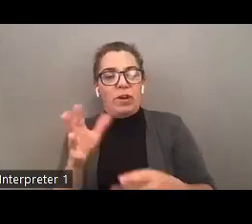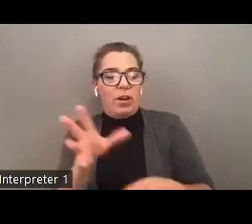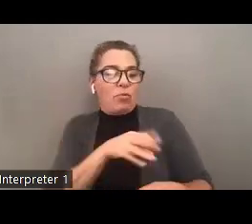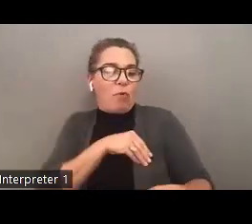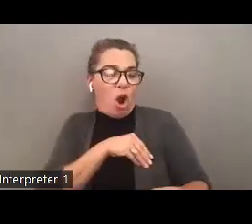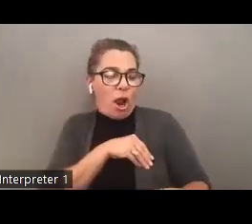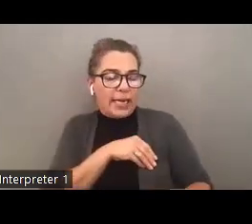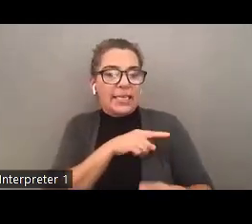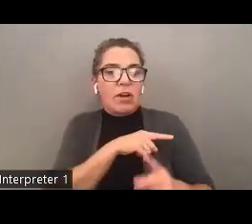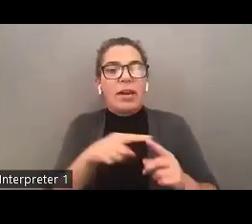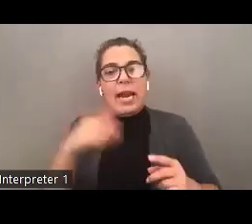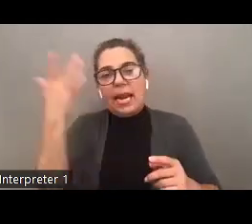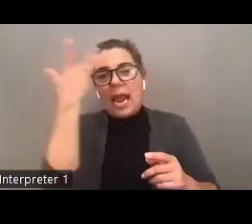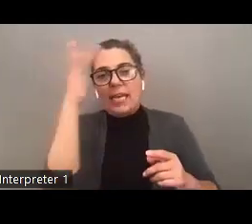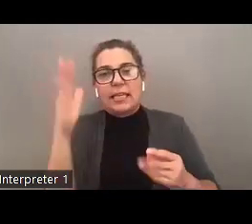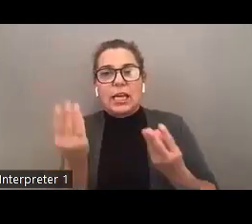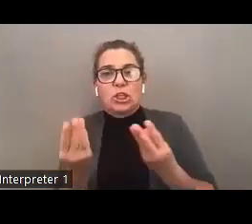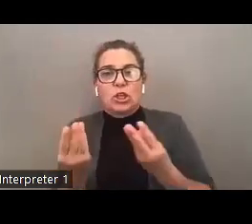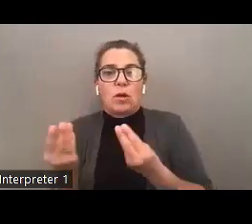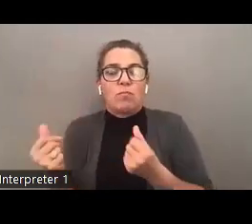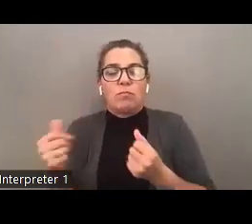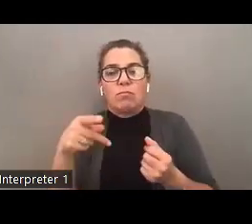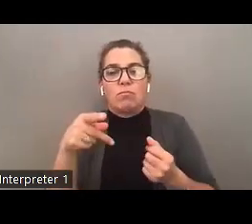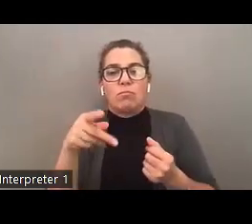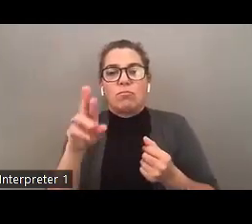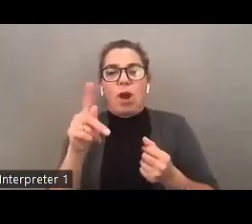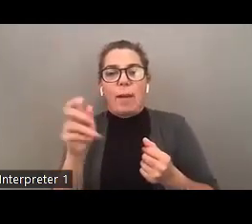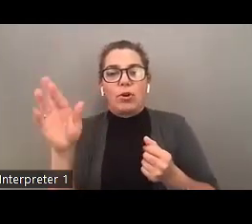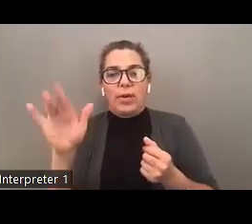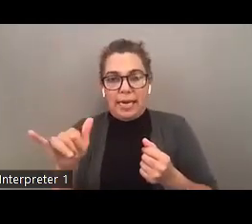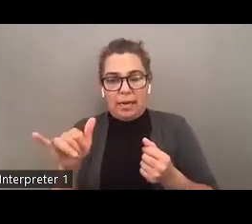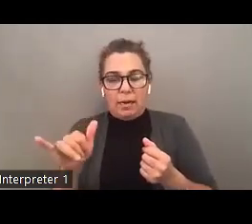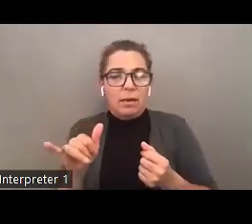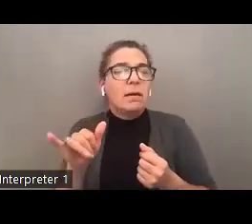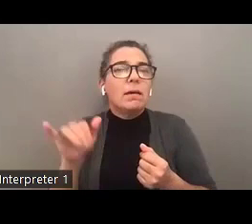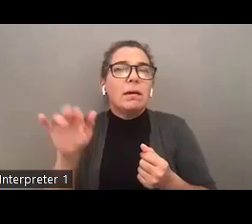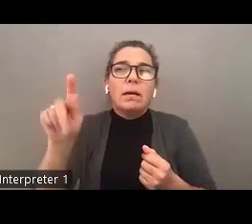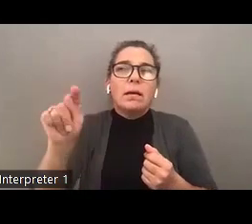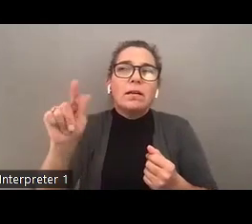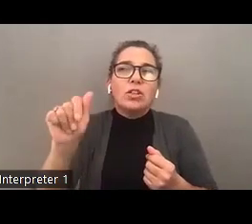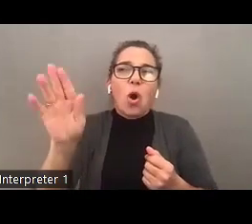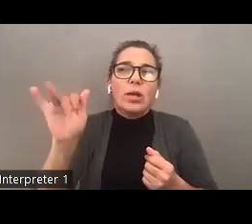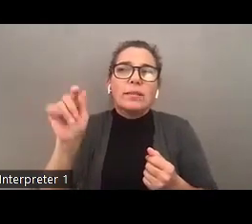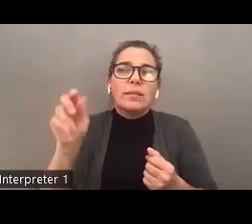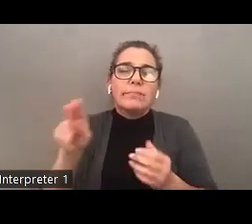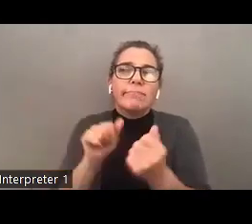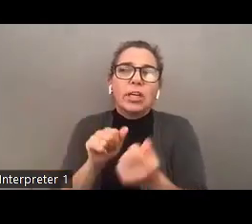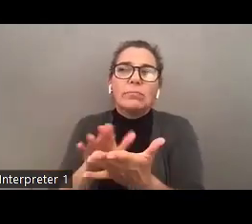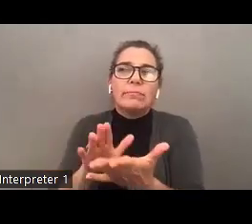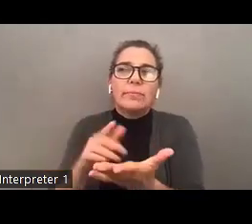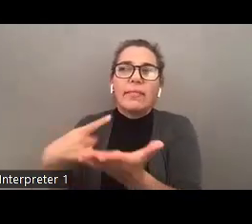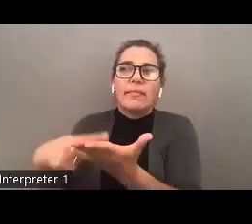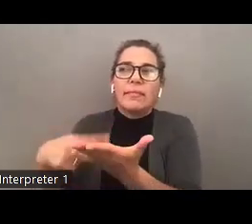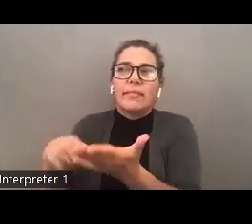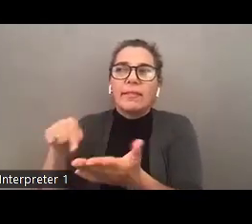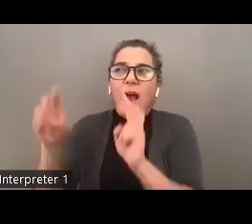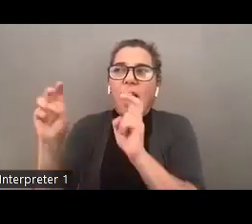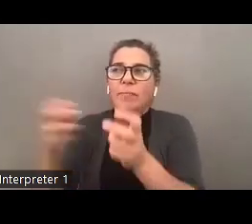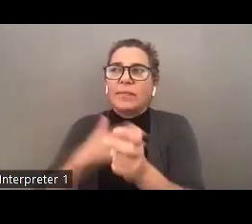Taunton, can you talk to us a little bit about how these issues are addressed in the DMS policy? Taunton Paine: Sure. So I want to start